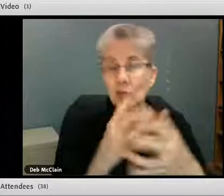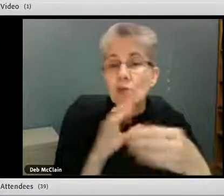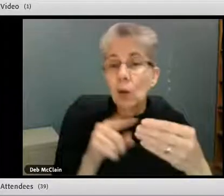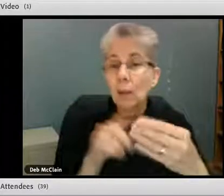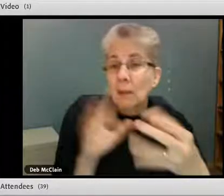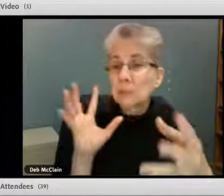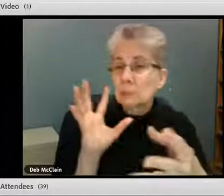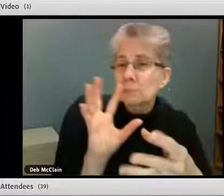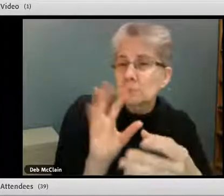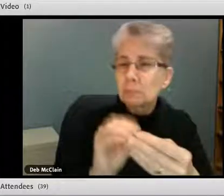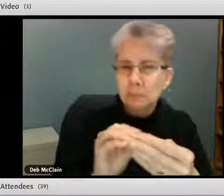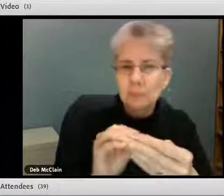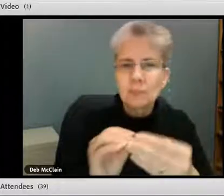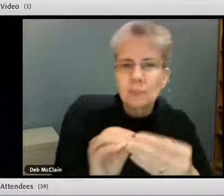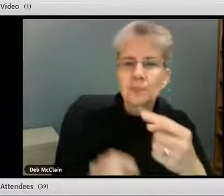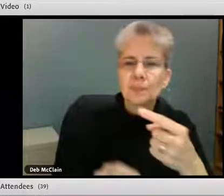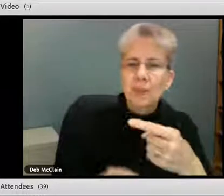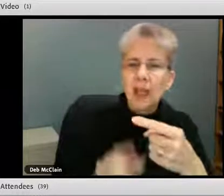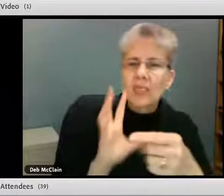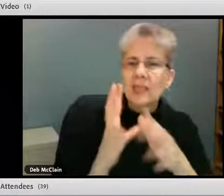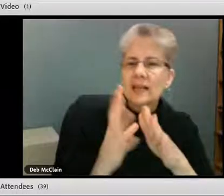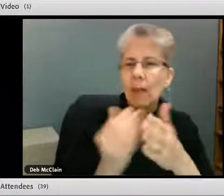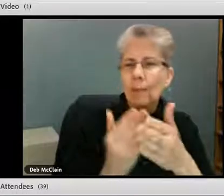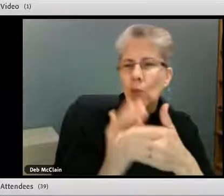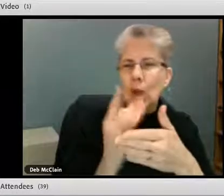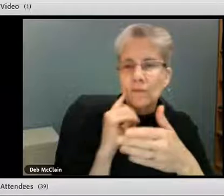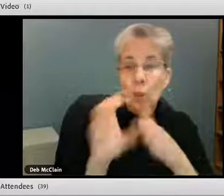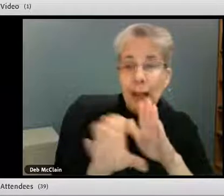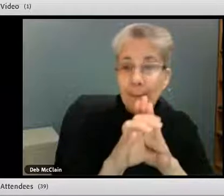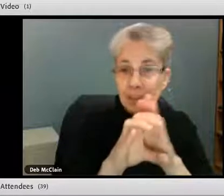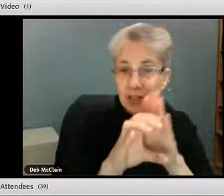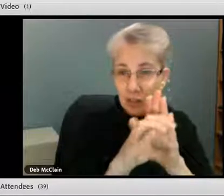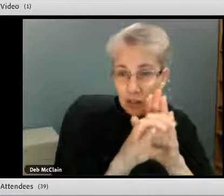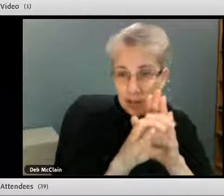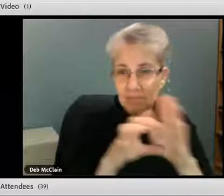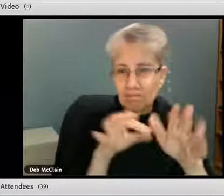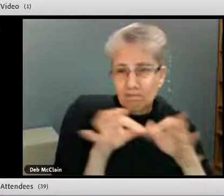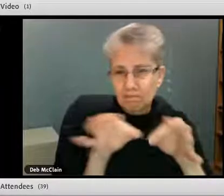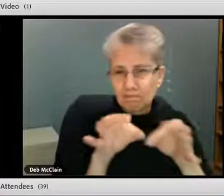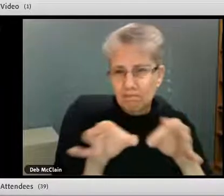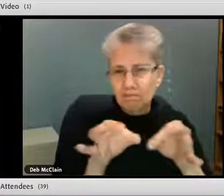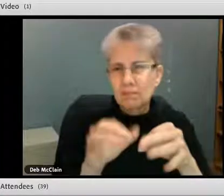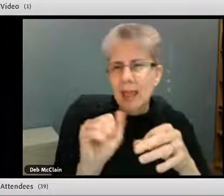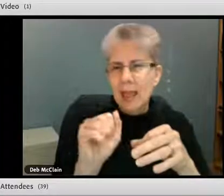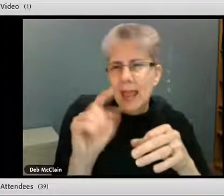This is the attribution or the copyright for images. I love Google as much as the next person,